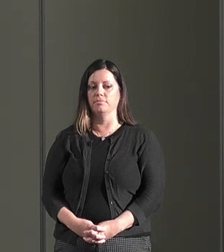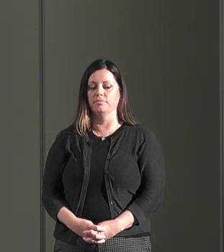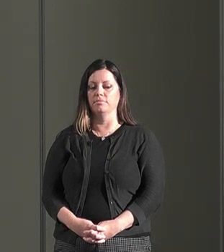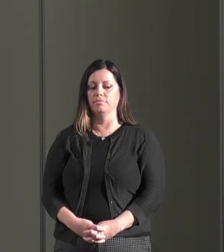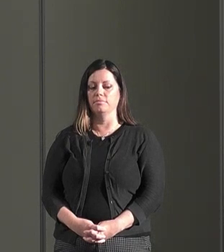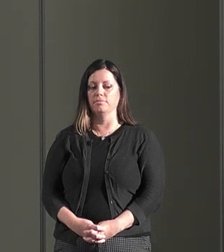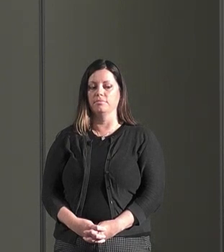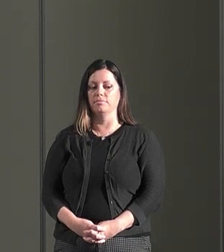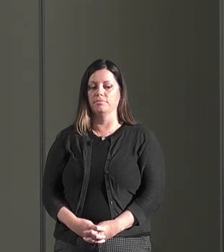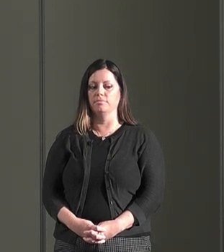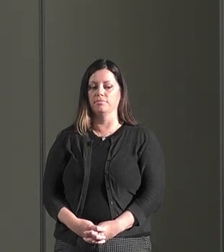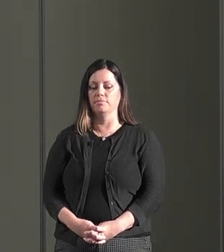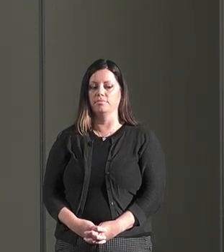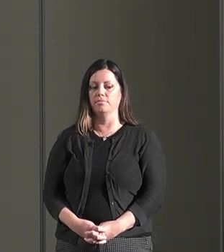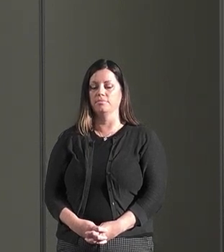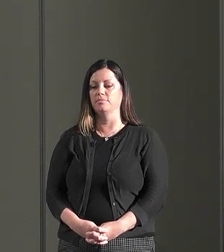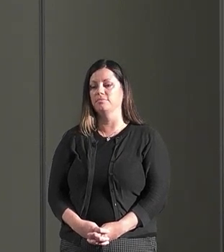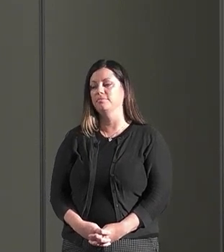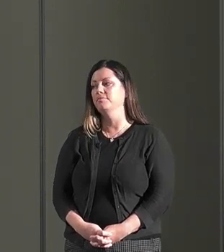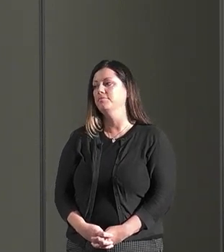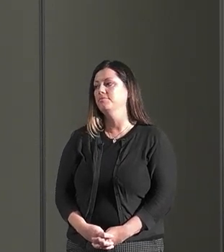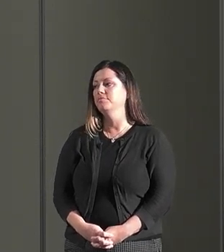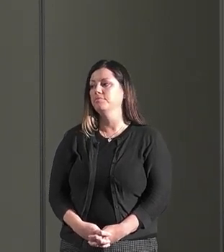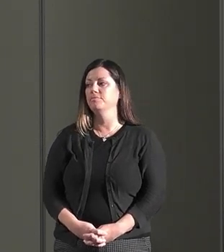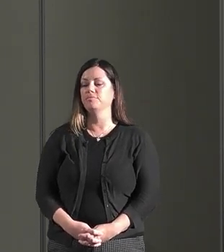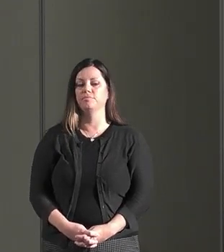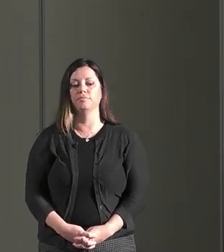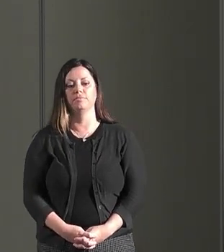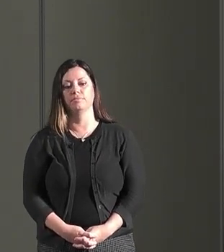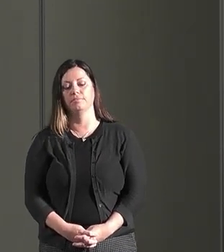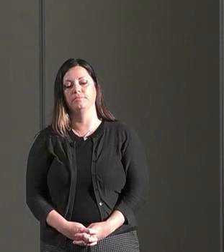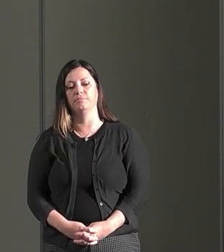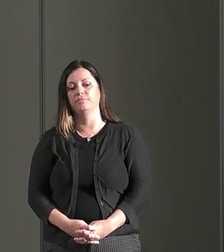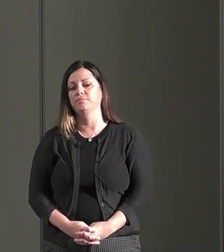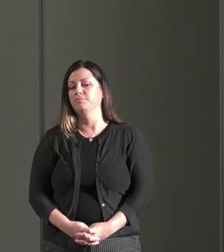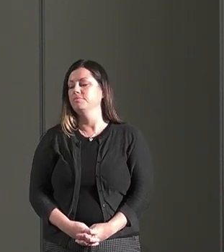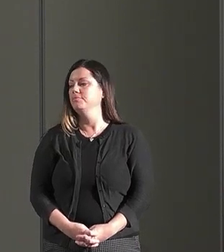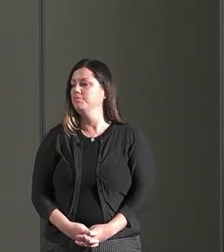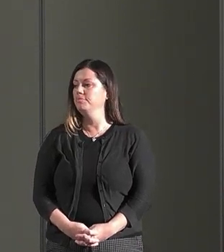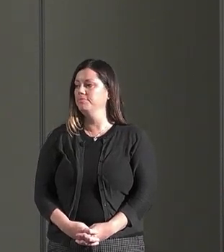together. >> SARAH MARGOLIS GREENBAUM: So how is health